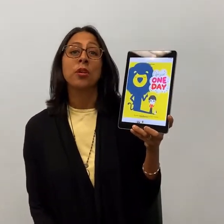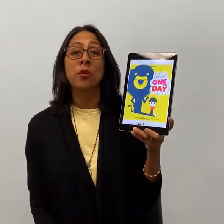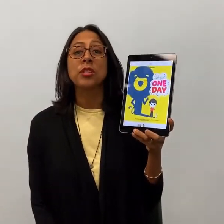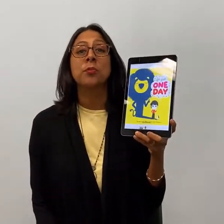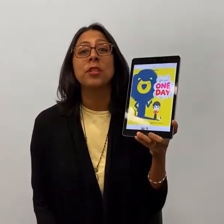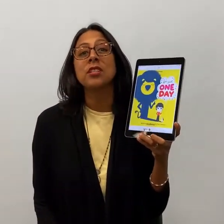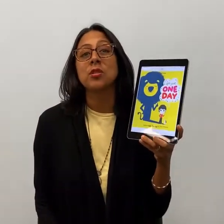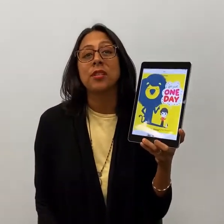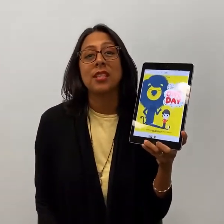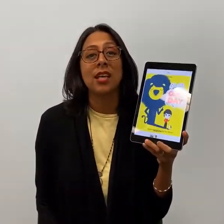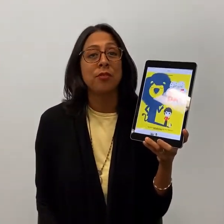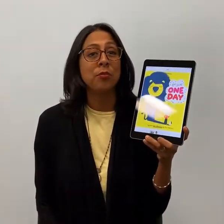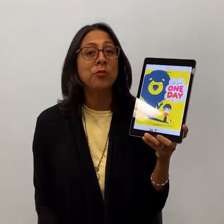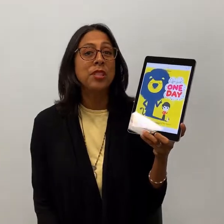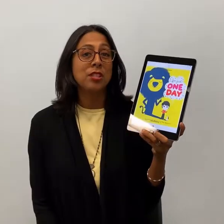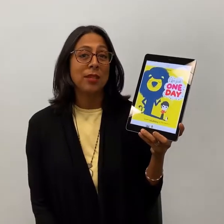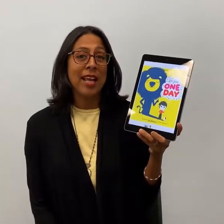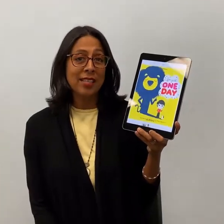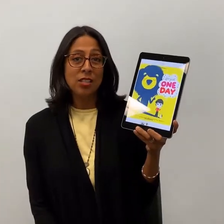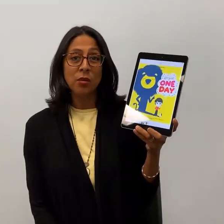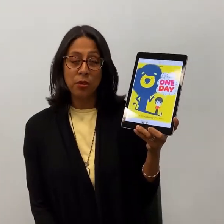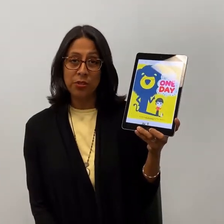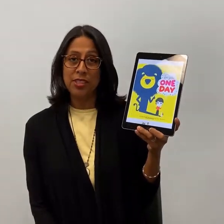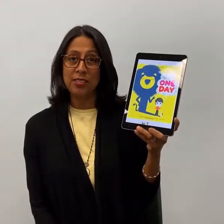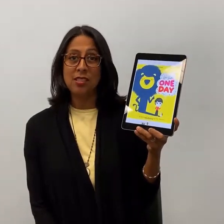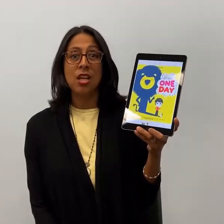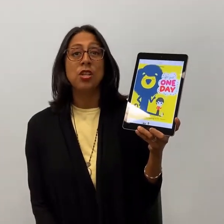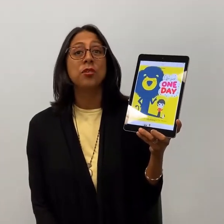We are going to bring the story to life with movement to enhance our motor skills.